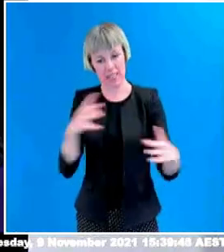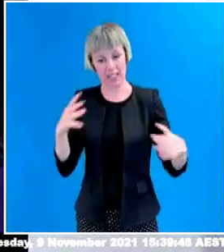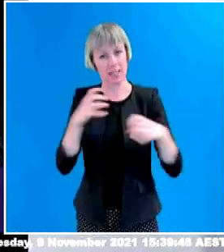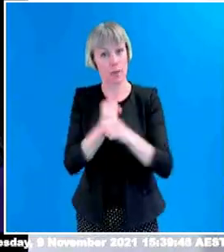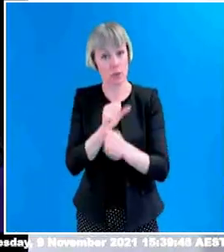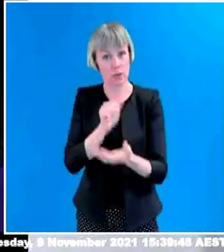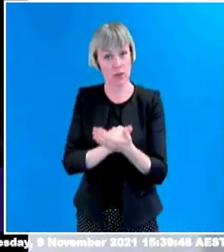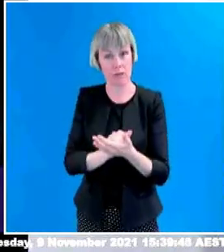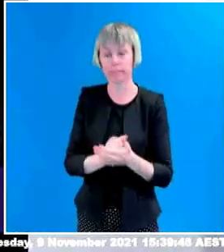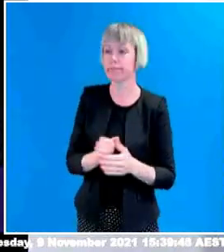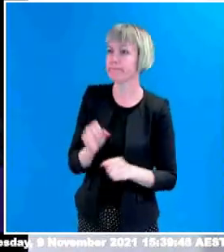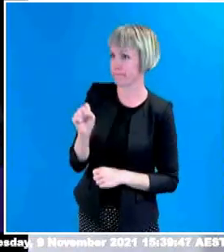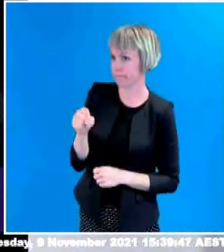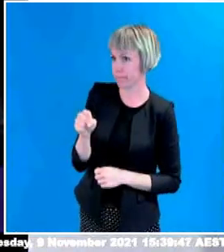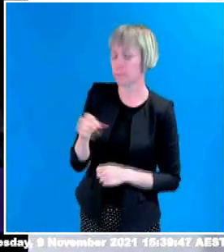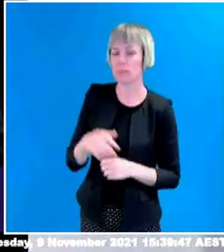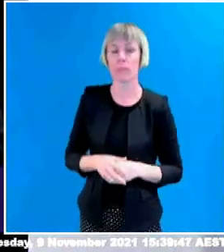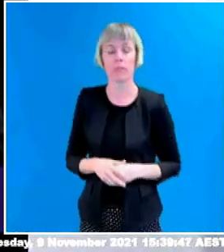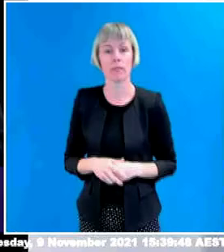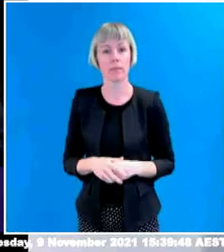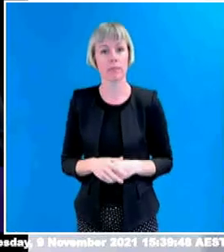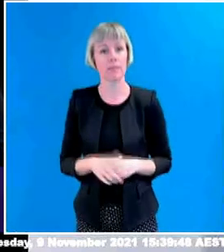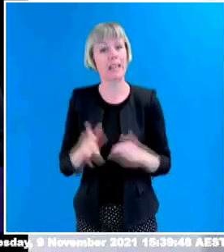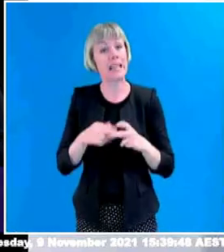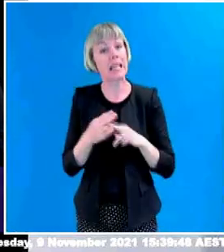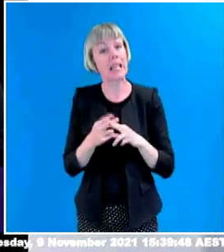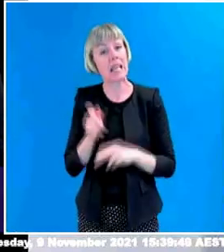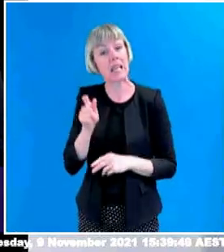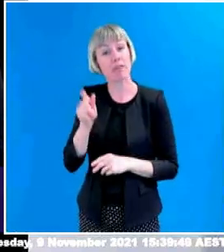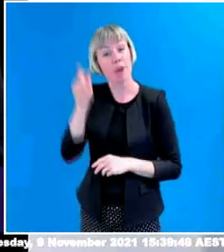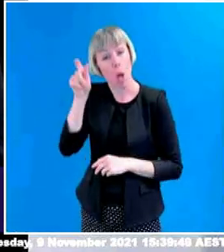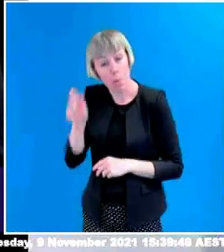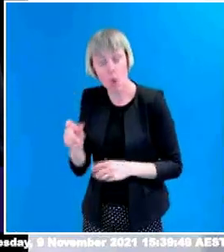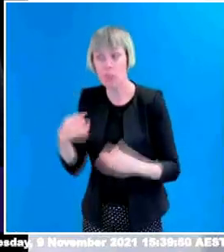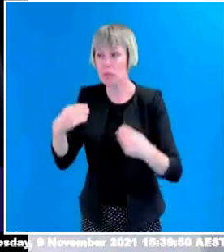Is the unjustifiable hardship intended to reflect